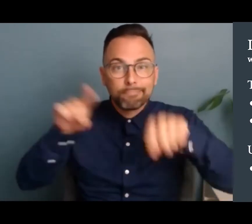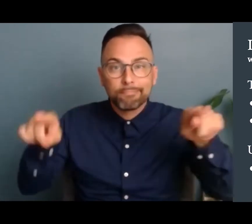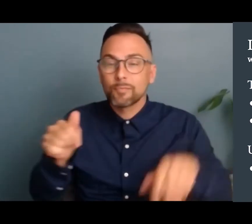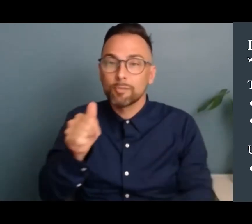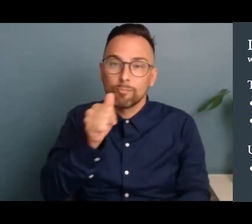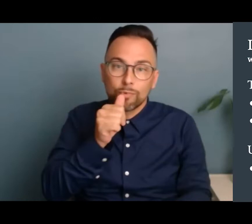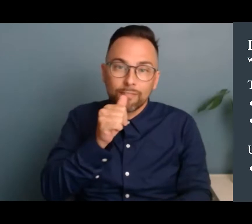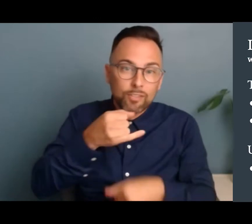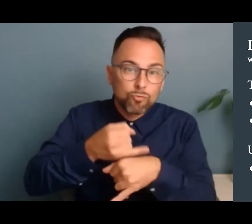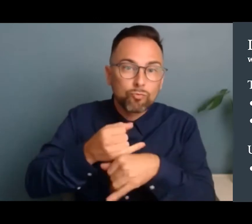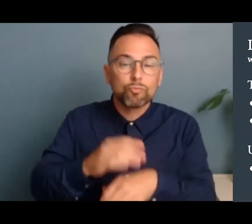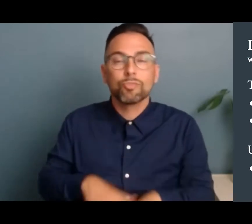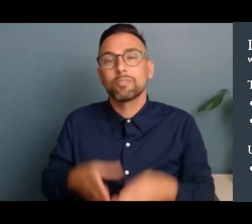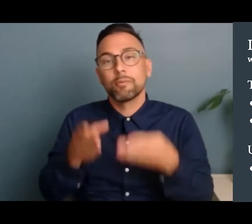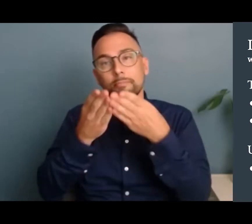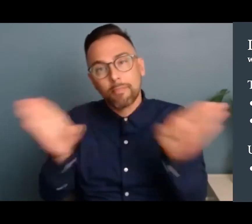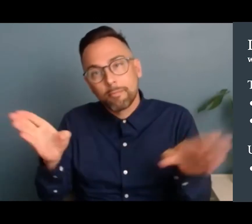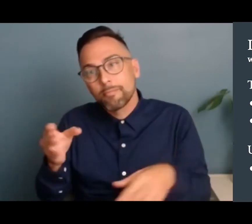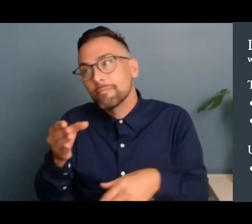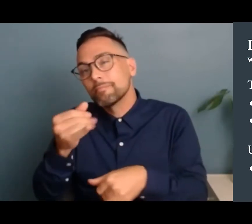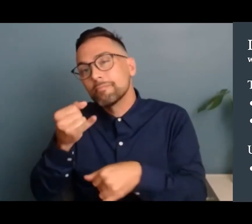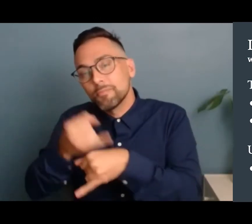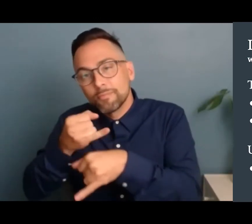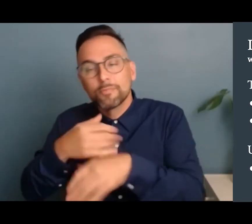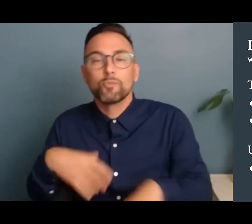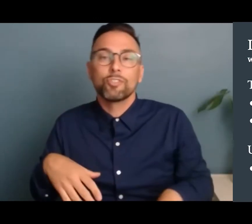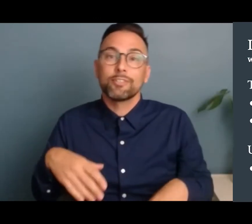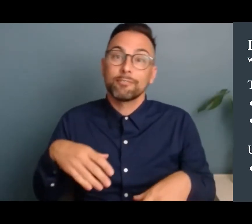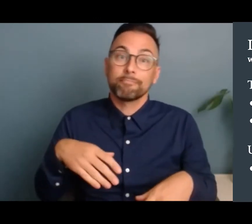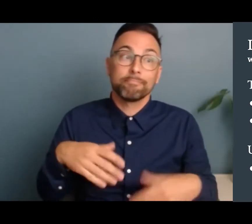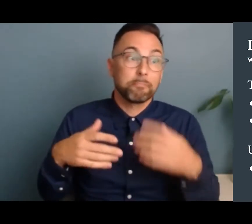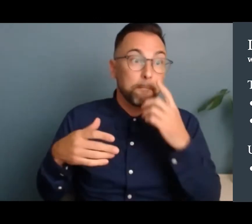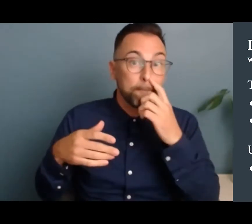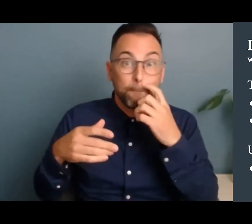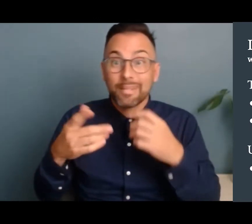provided nice examples, private institutes, public institutes,